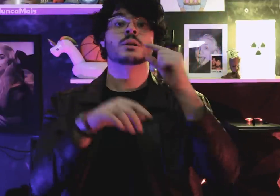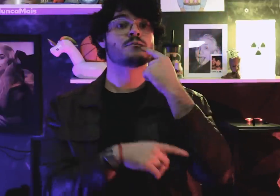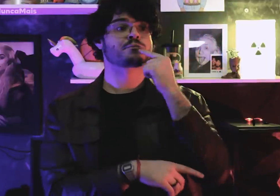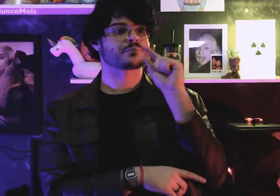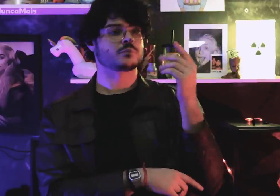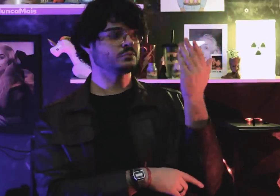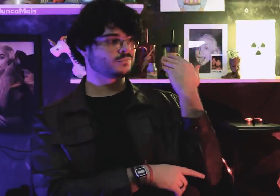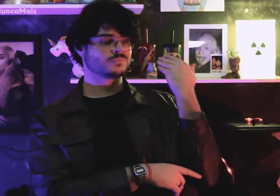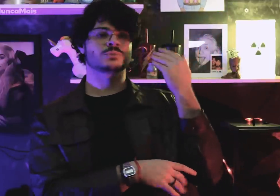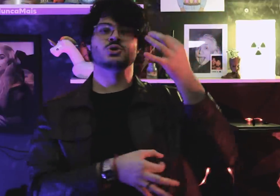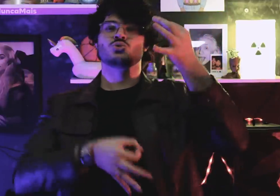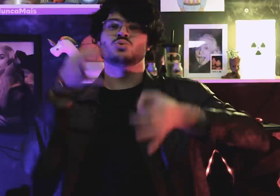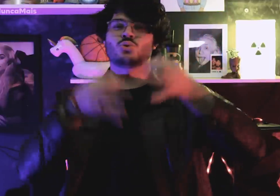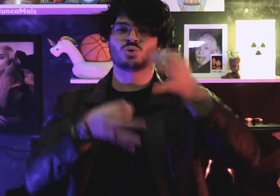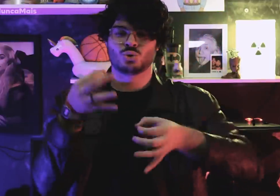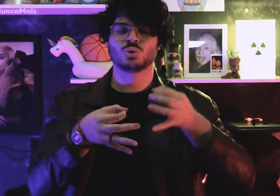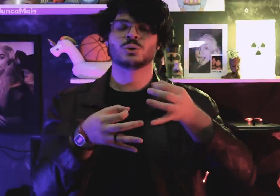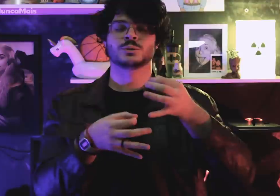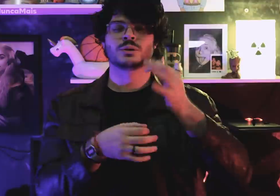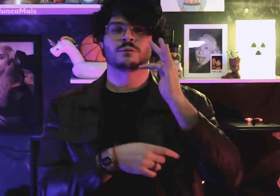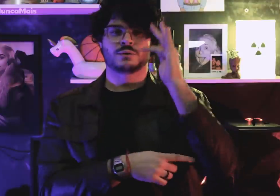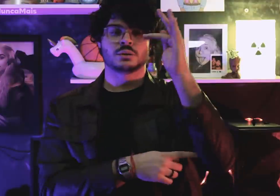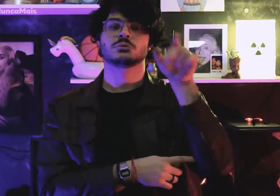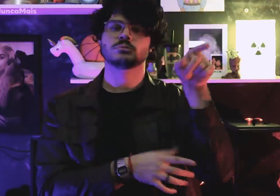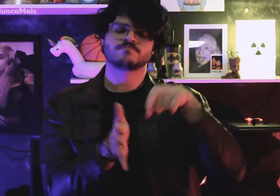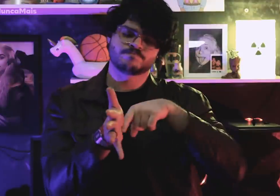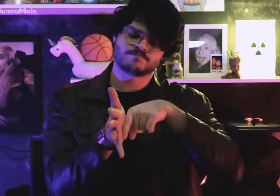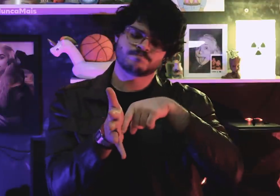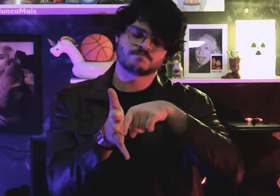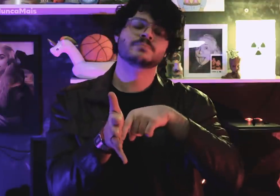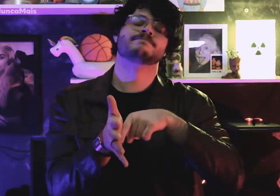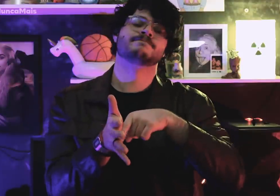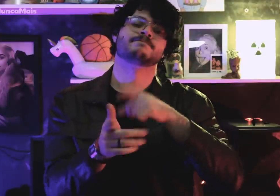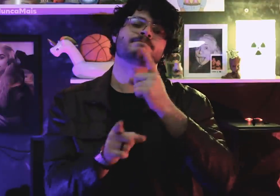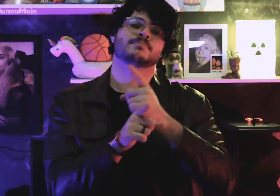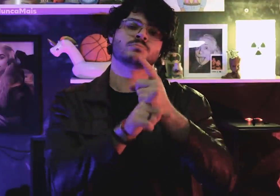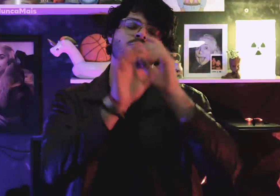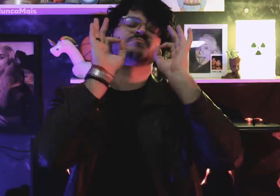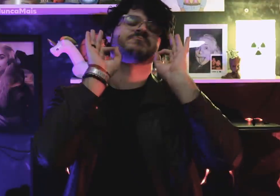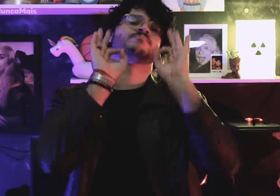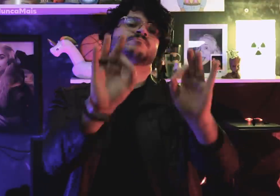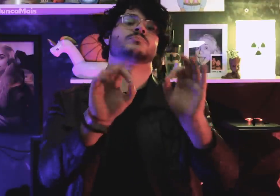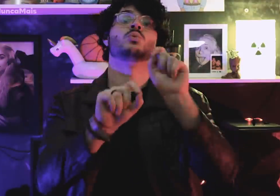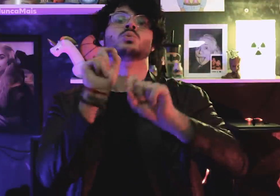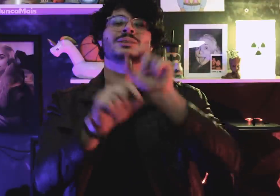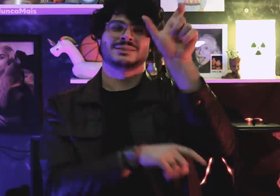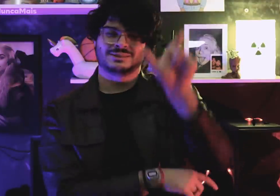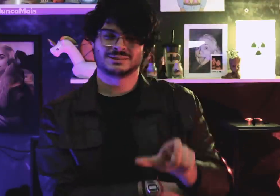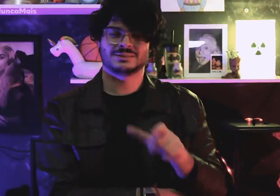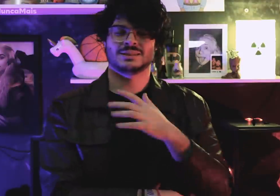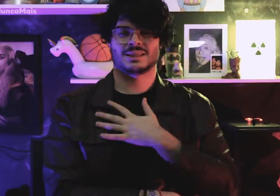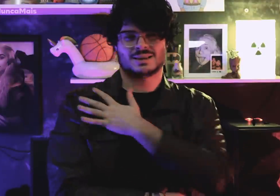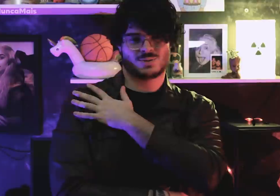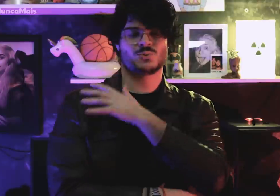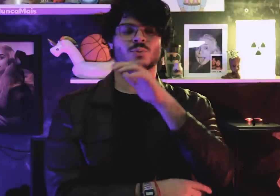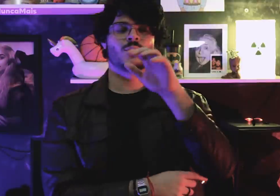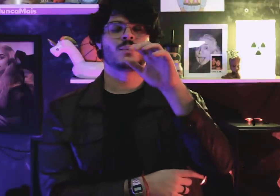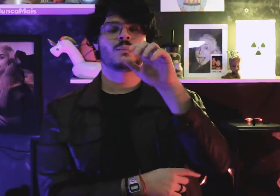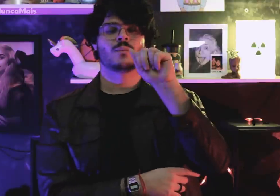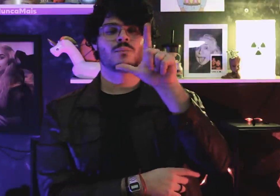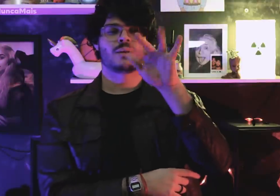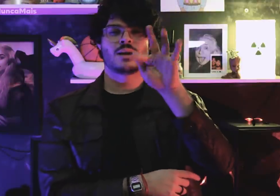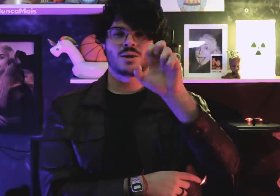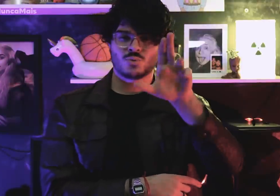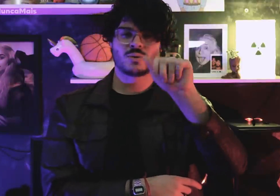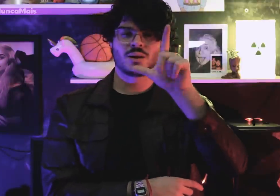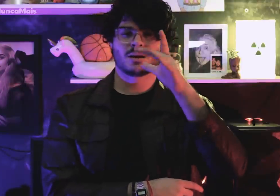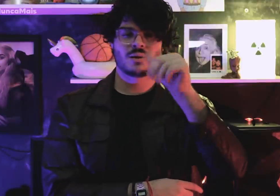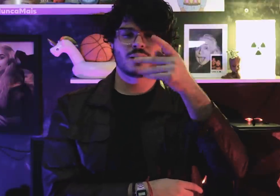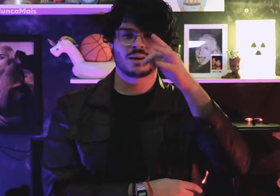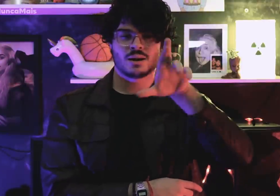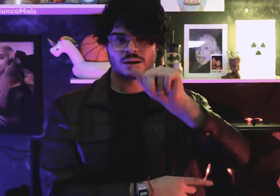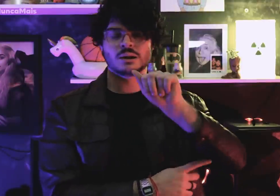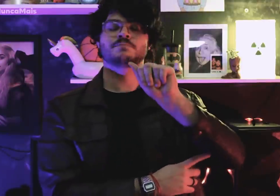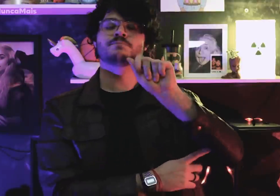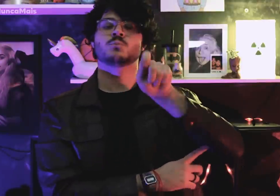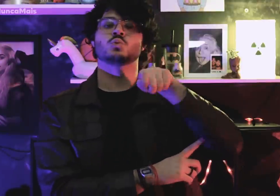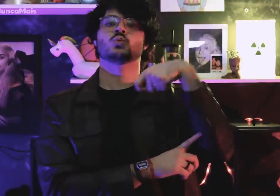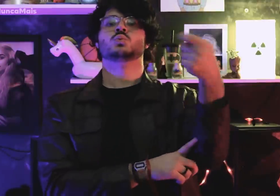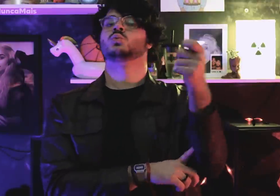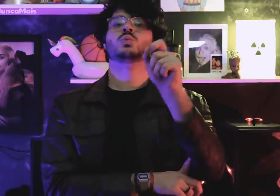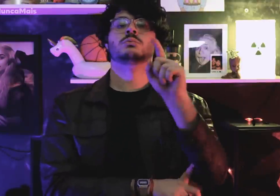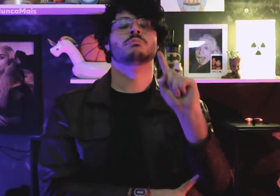Recently, the Federal Court states that Alcântara Monteiro is considered the…